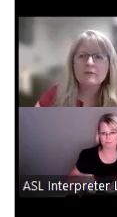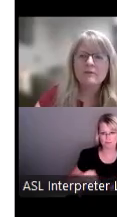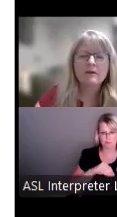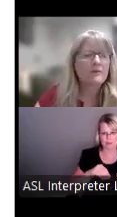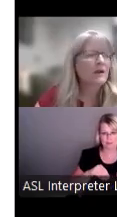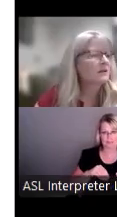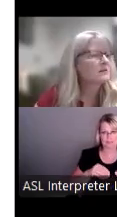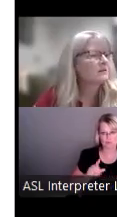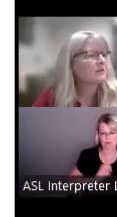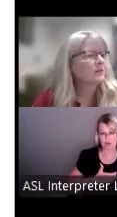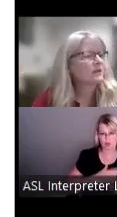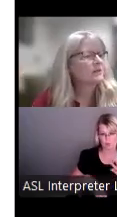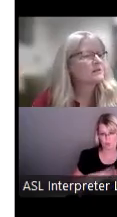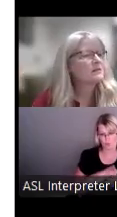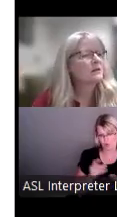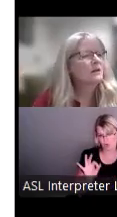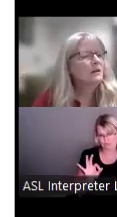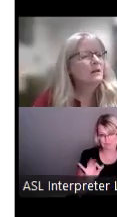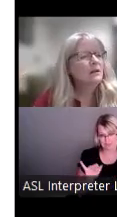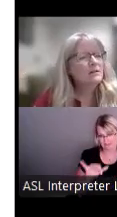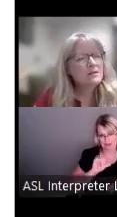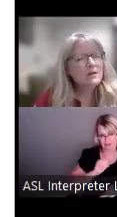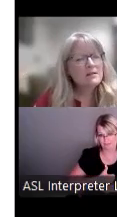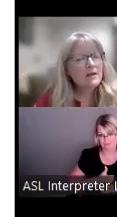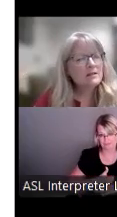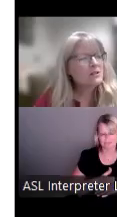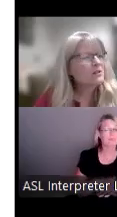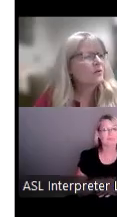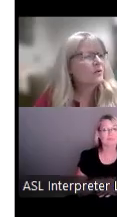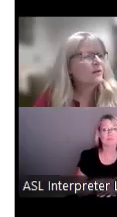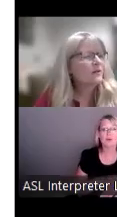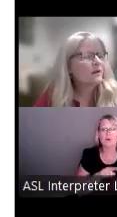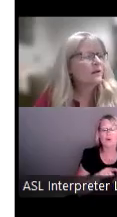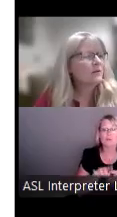If, if that isn't in place, it also has a lot to do with our